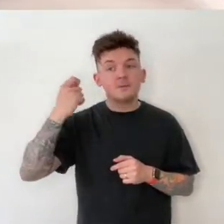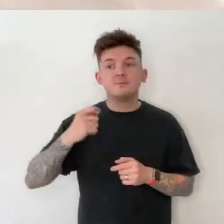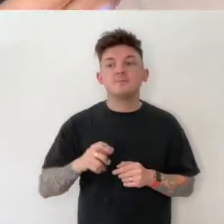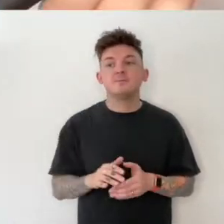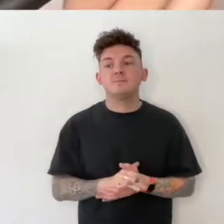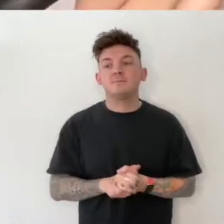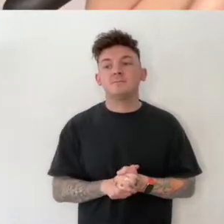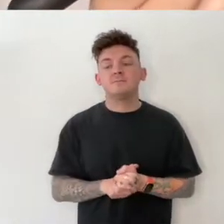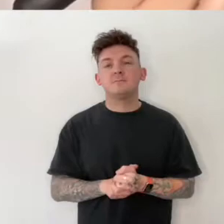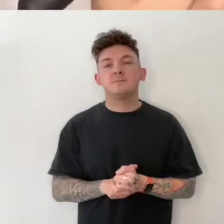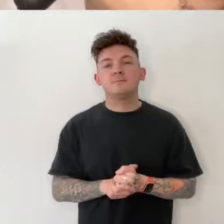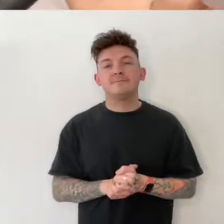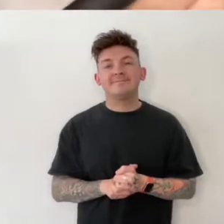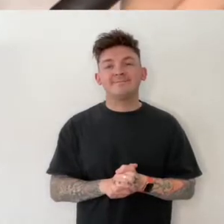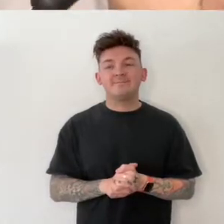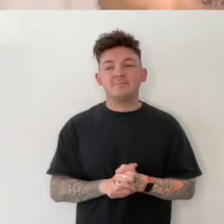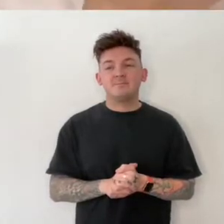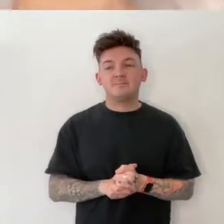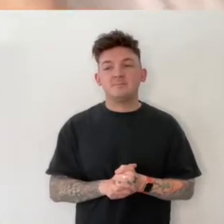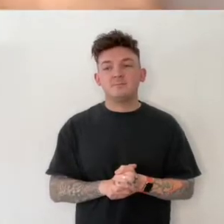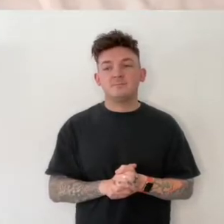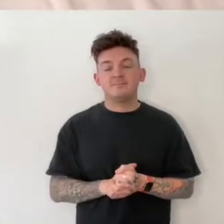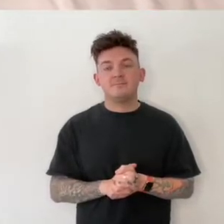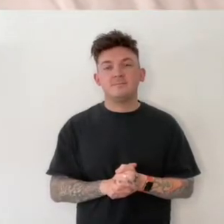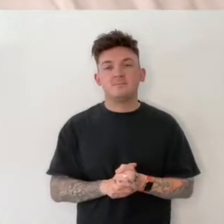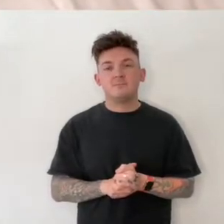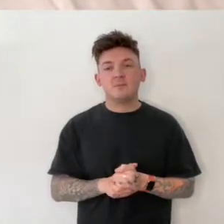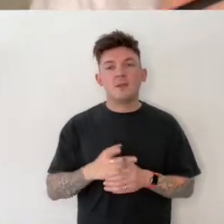that i'm going up to where the edge of where the brow is and then bring it down and you'll